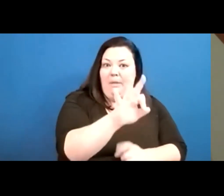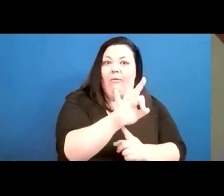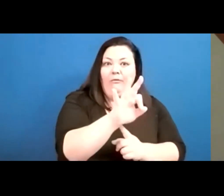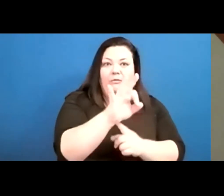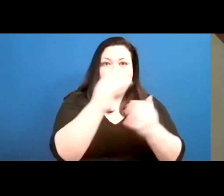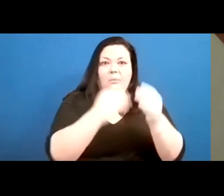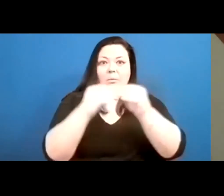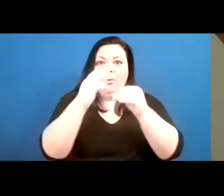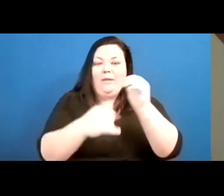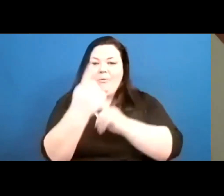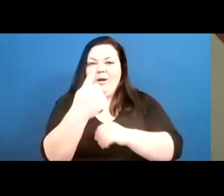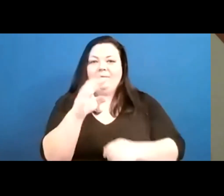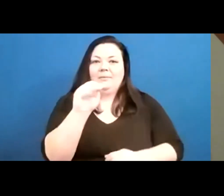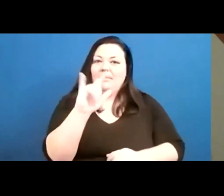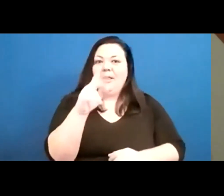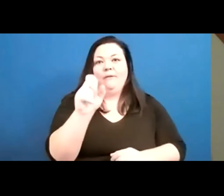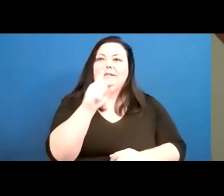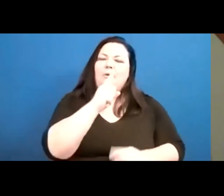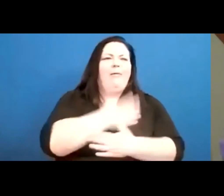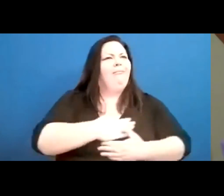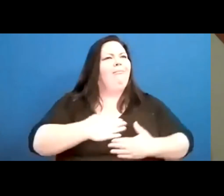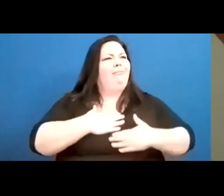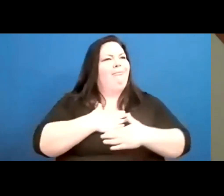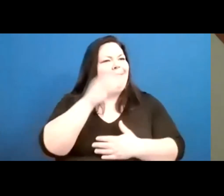and that's just brought me endless delight all week, and I wanted to share